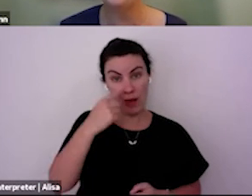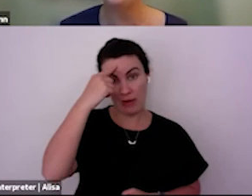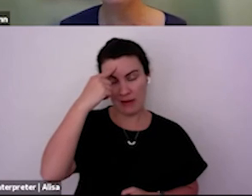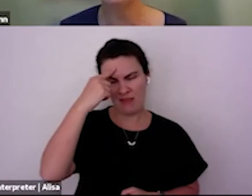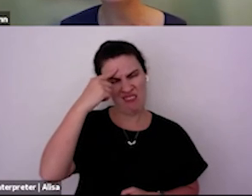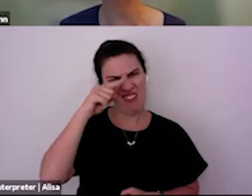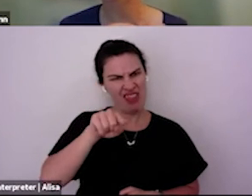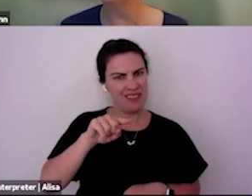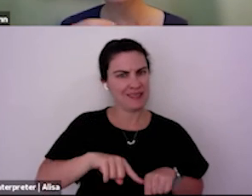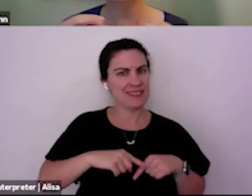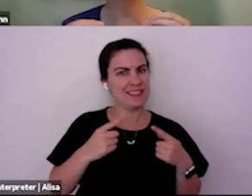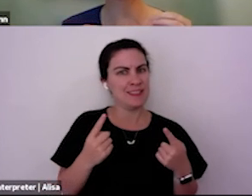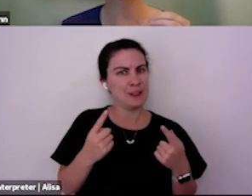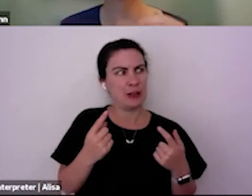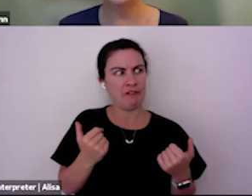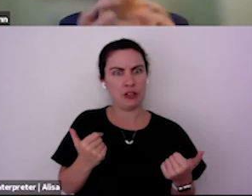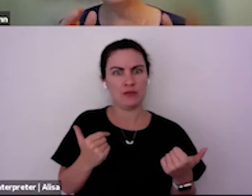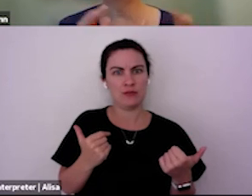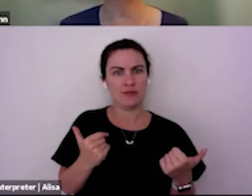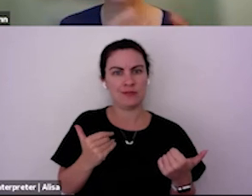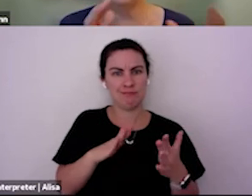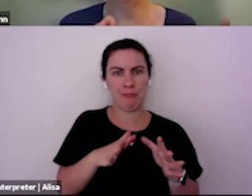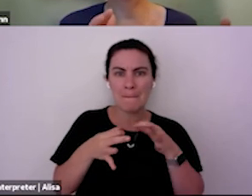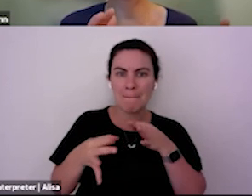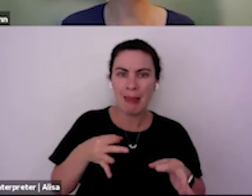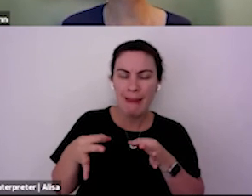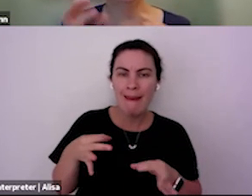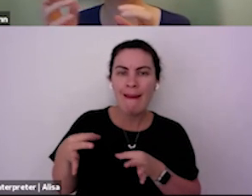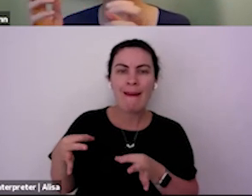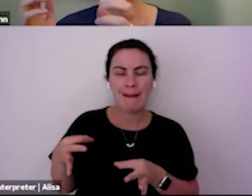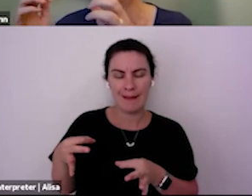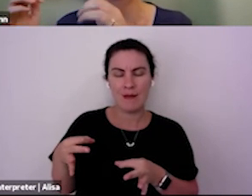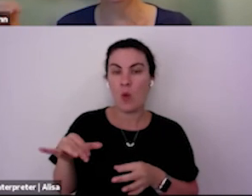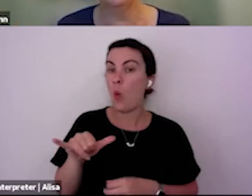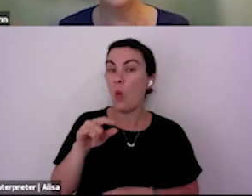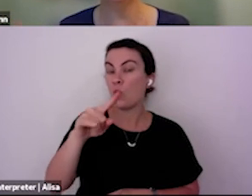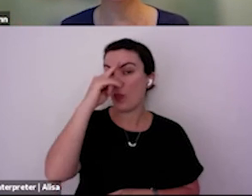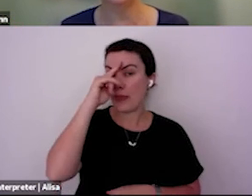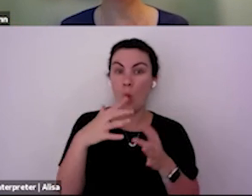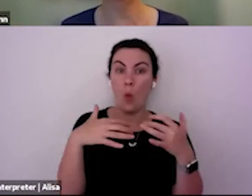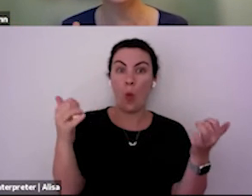What is it about audience growth and reach or is it about audience connectivity in each